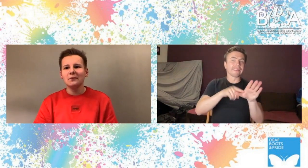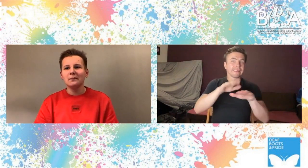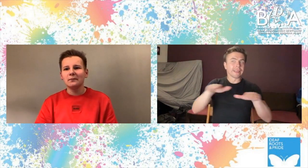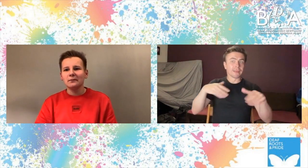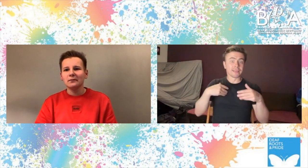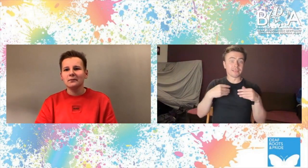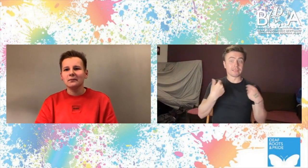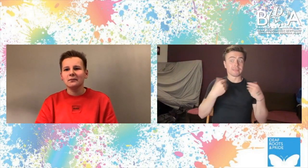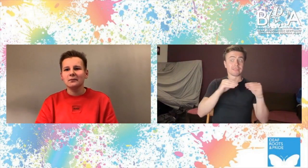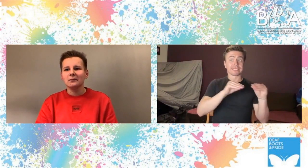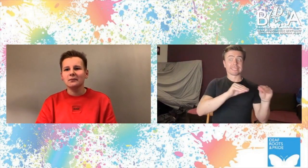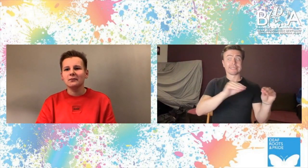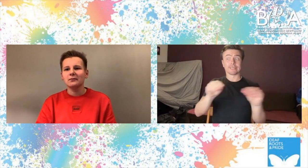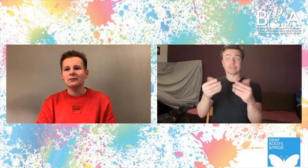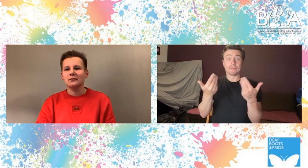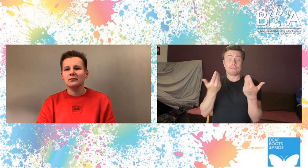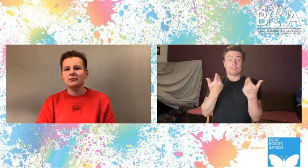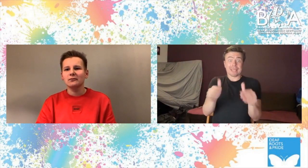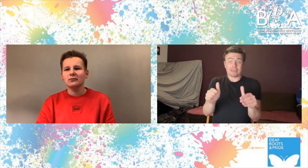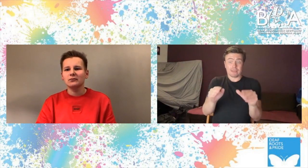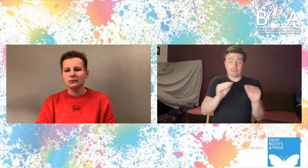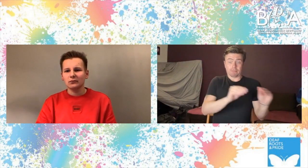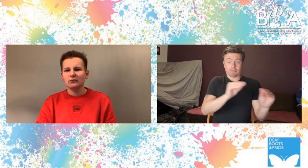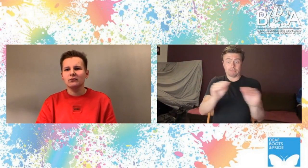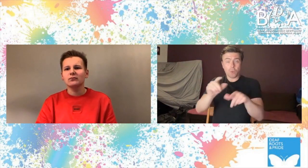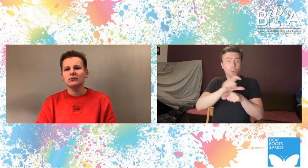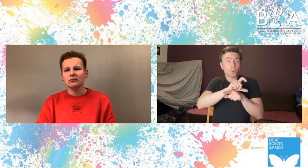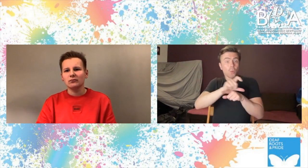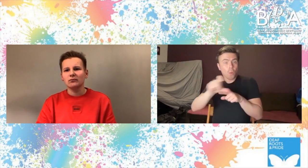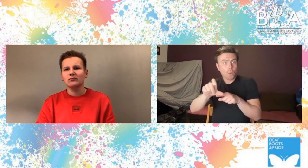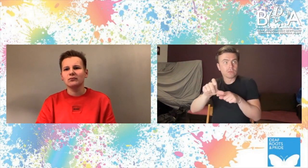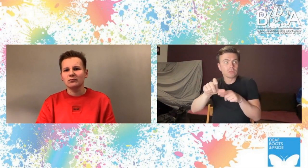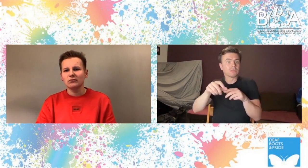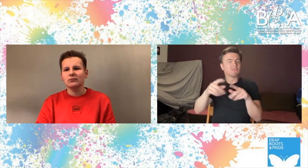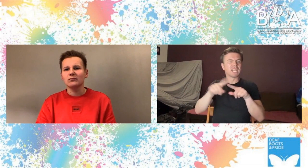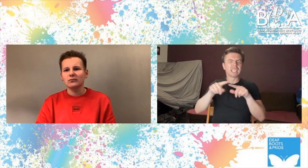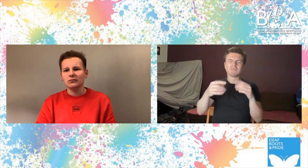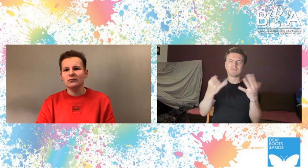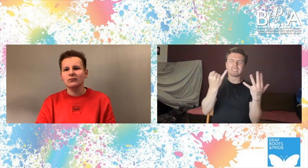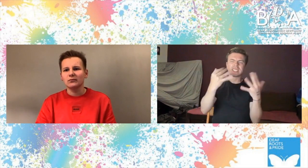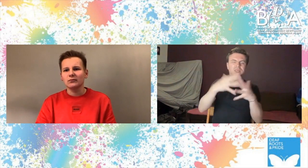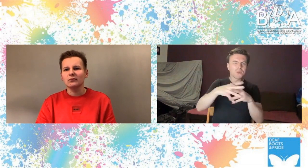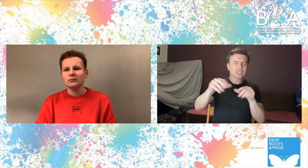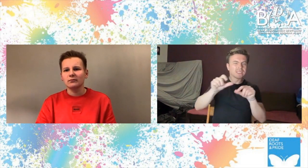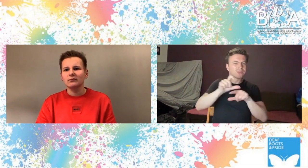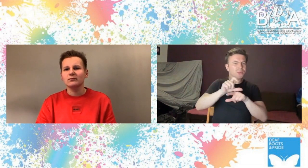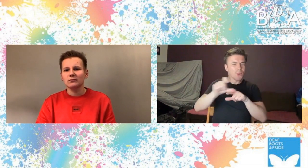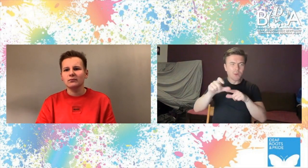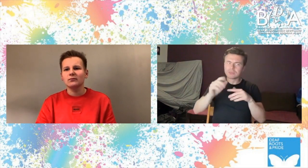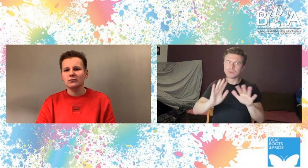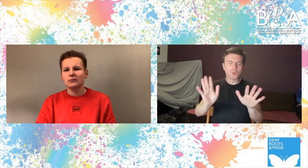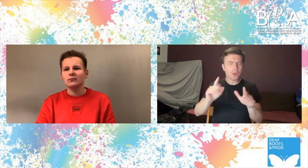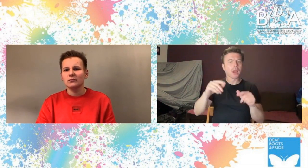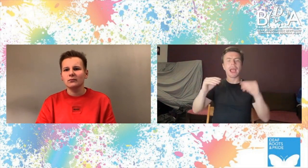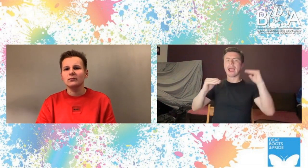I’ve haven’t done a six-week course or anything for Deaf young people,